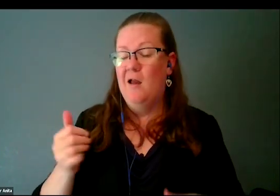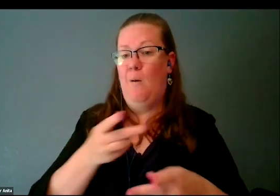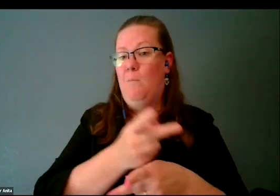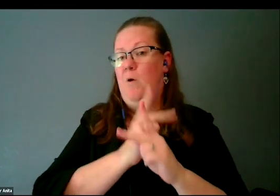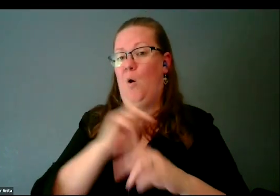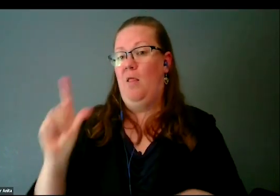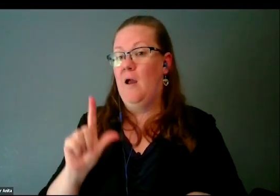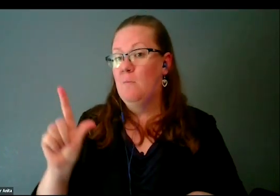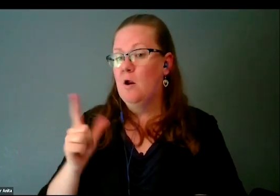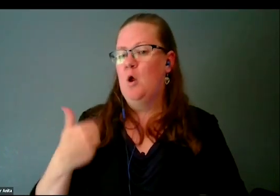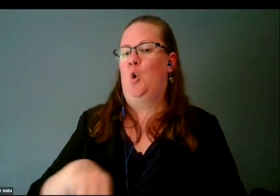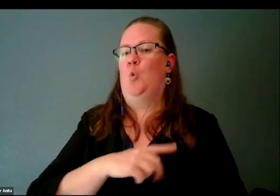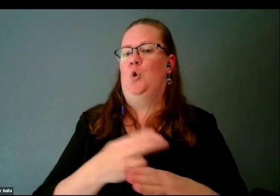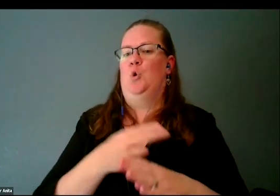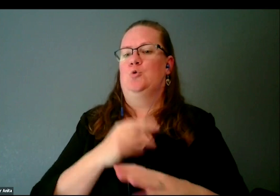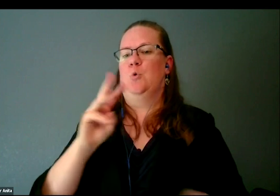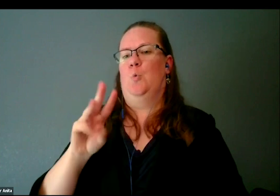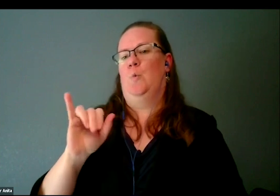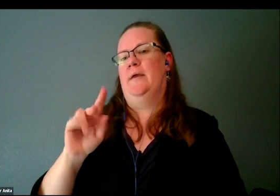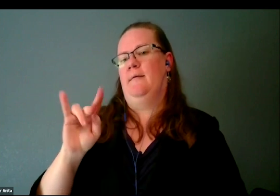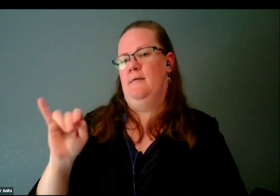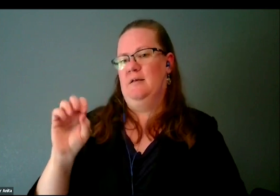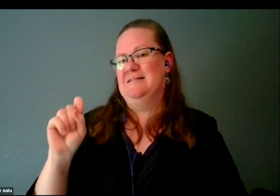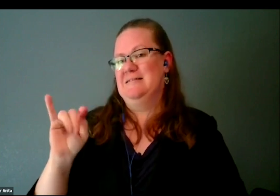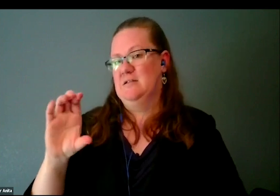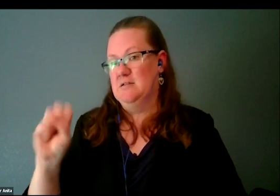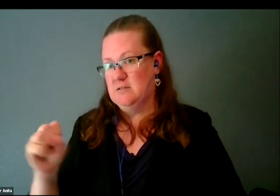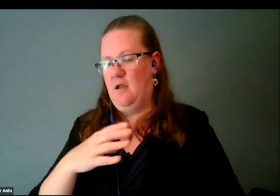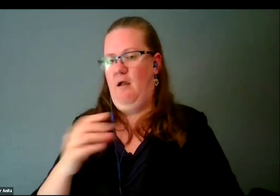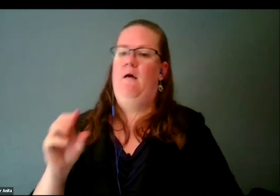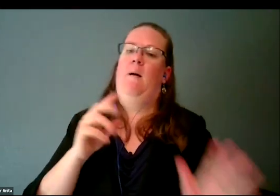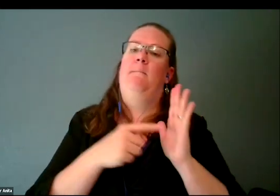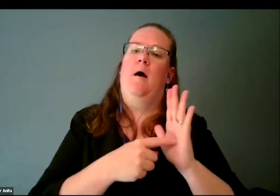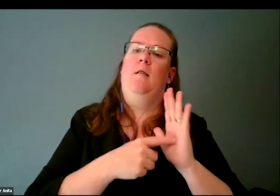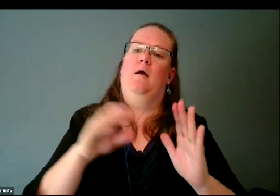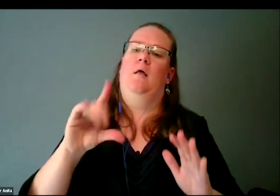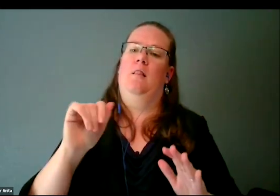and modeling clay, but any other ideas?" Wikki Stix and modeling clay are great.